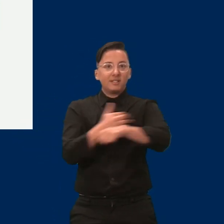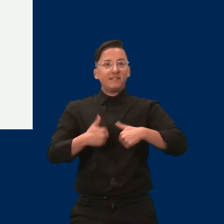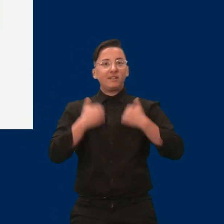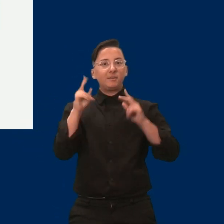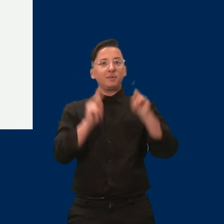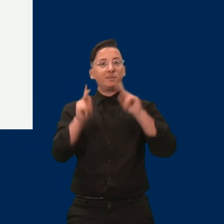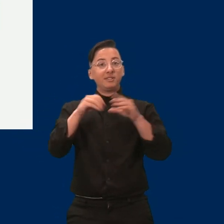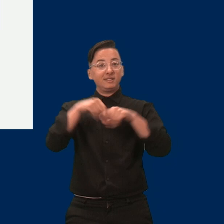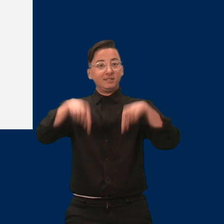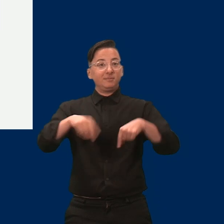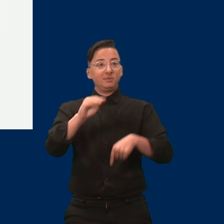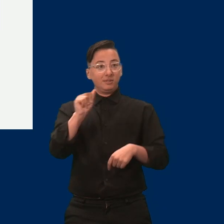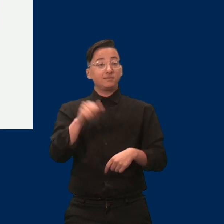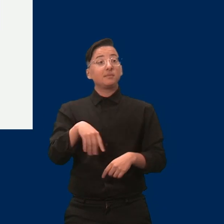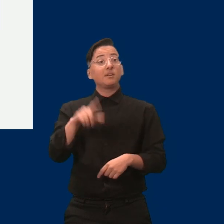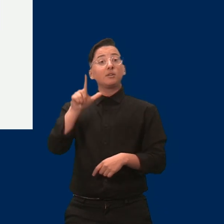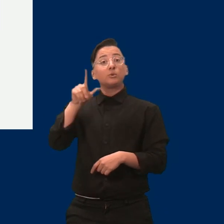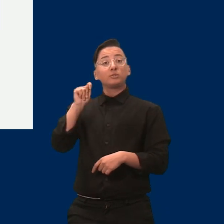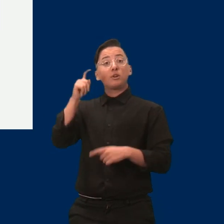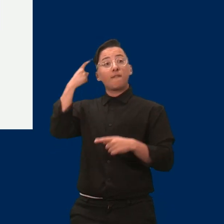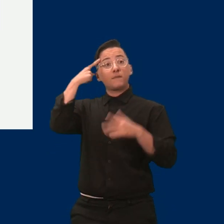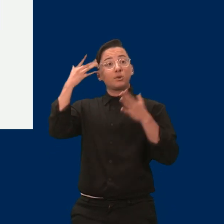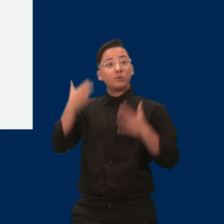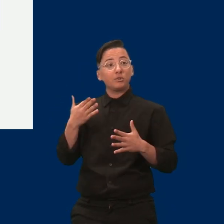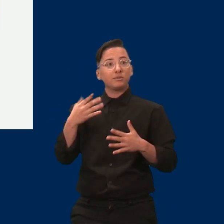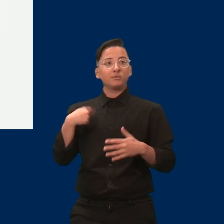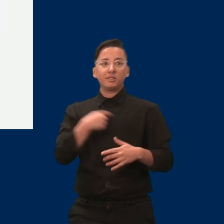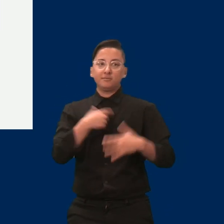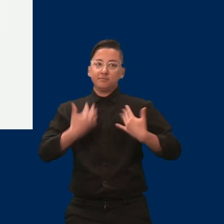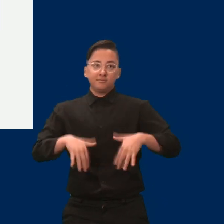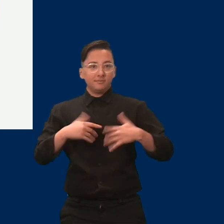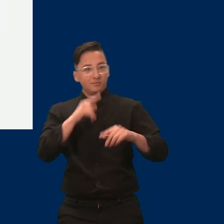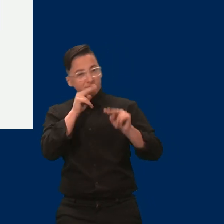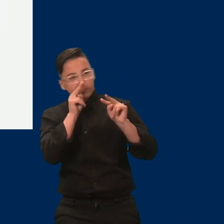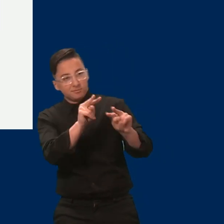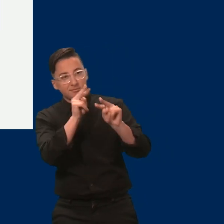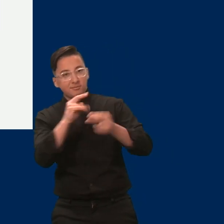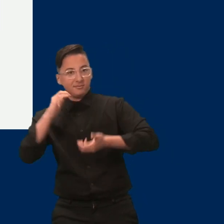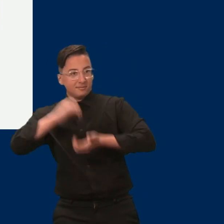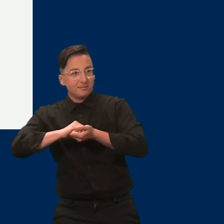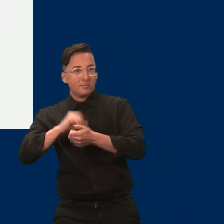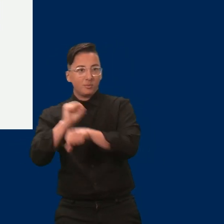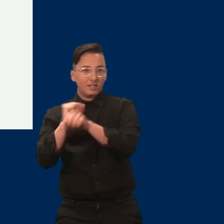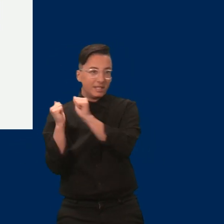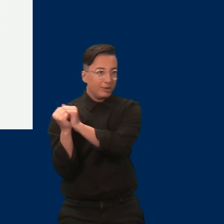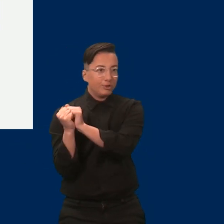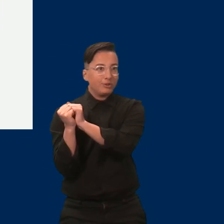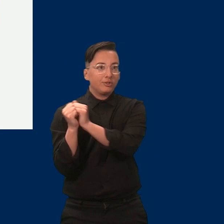of working together on these very important issues, is something that lifts us up every day. So again, Trevor, David,